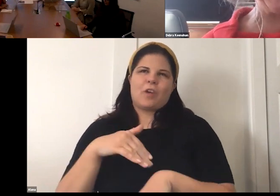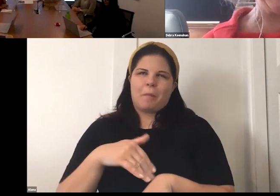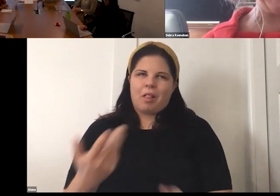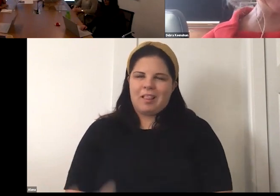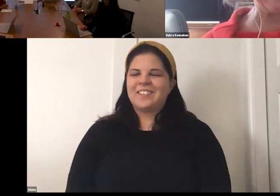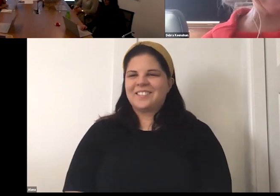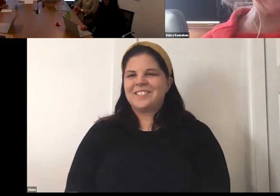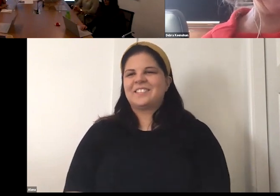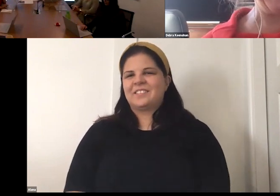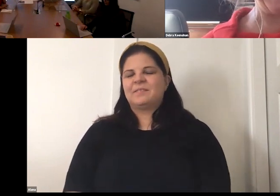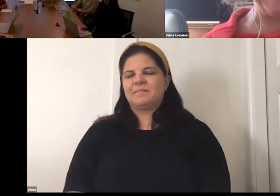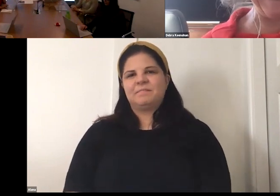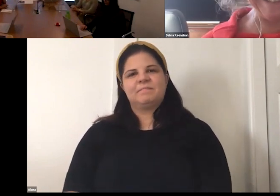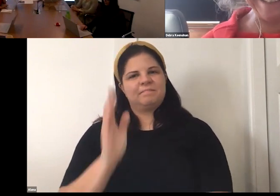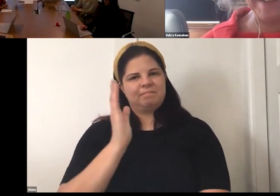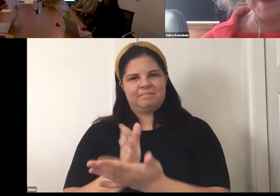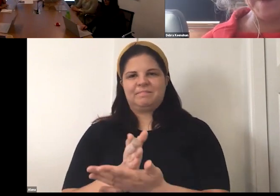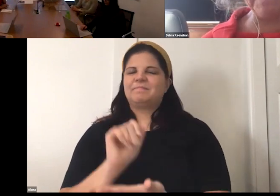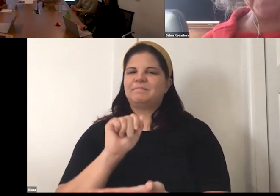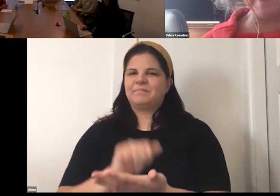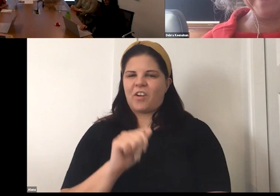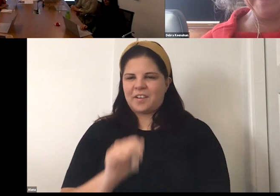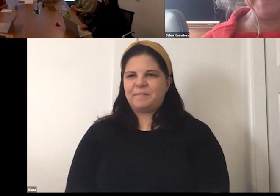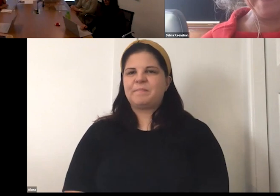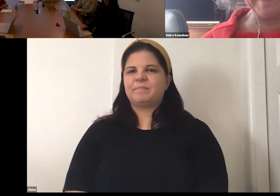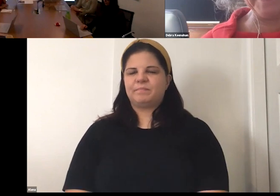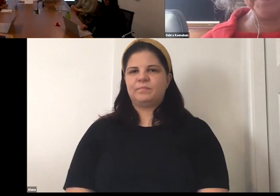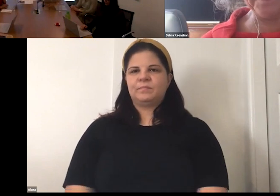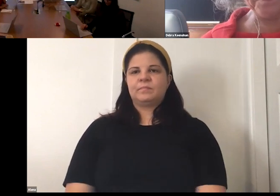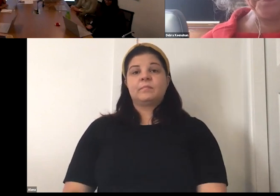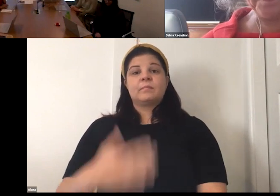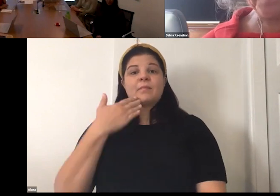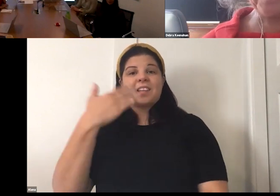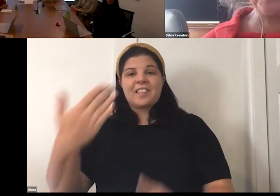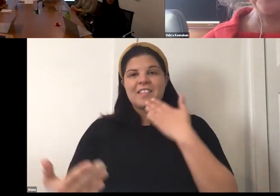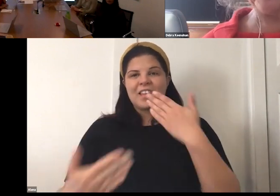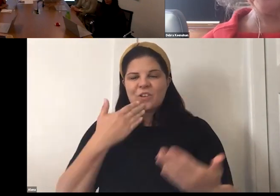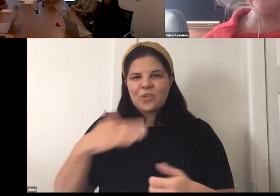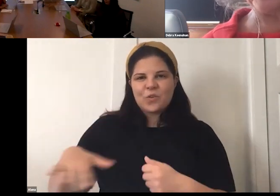Exactly. Look, thank you, everybody.